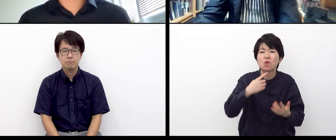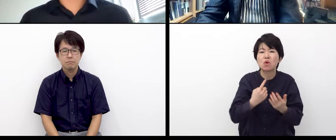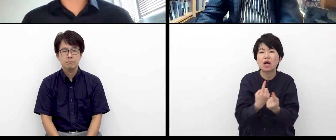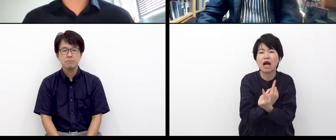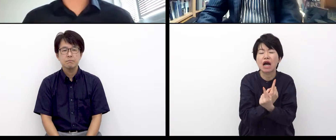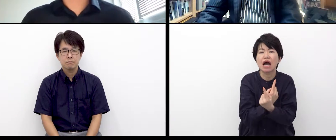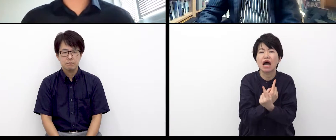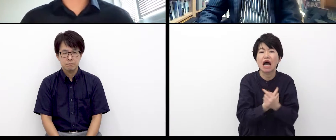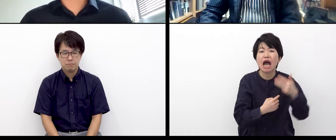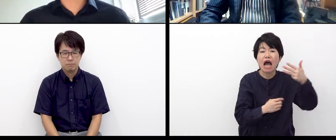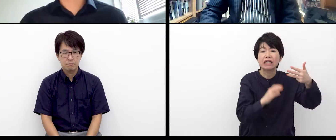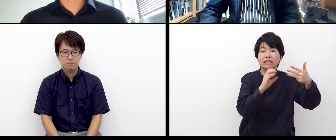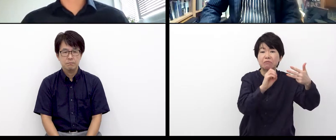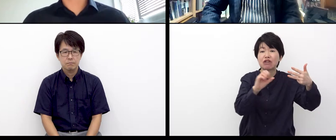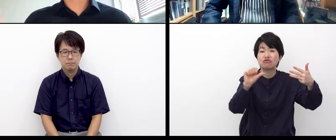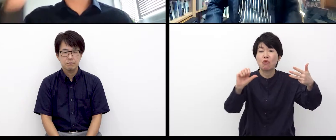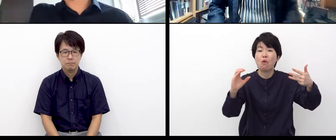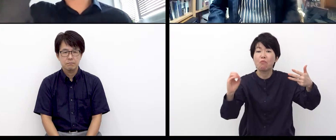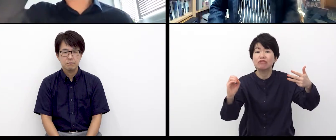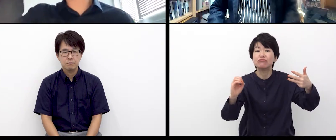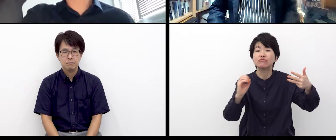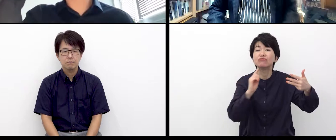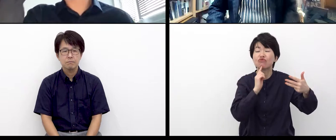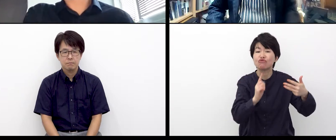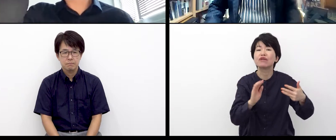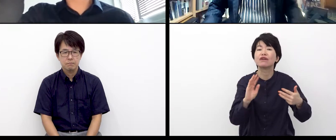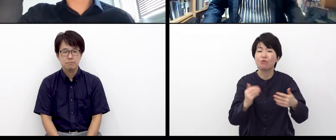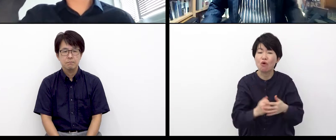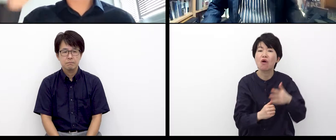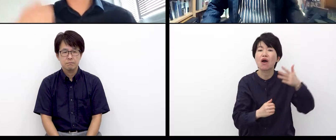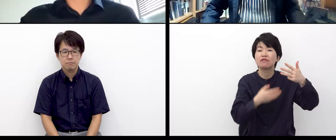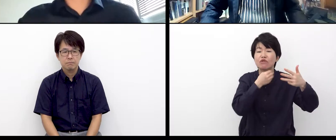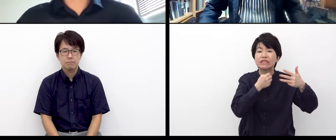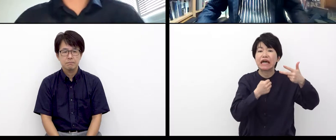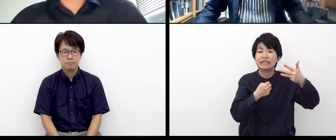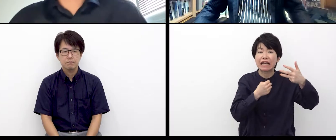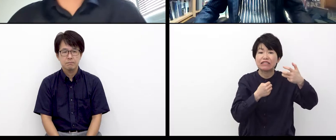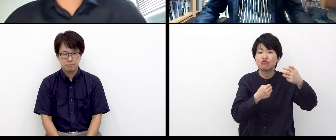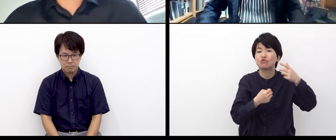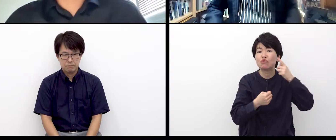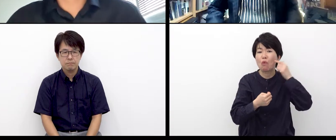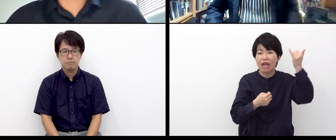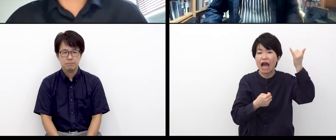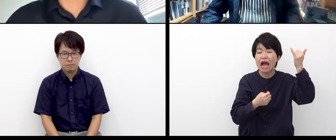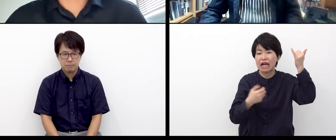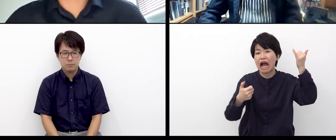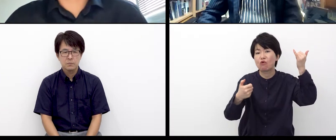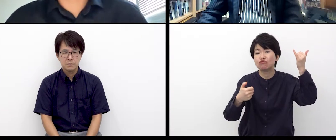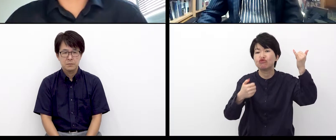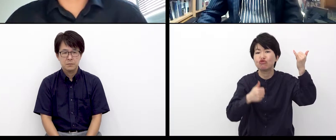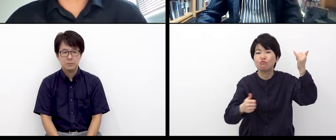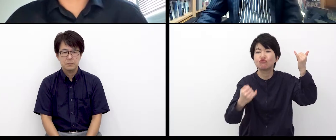which means the situation where parents in 80s take care of their sons and daughters in 50s,